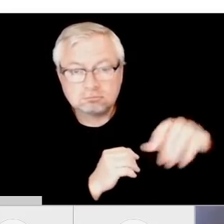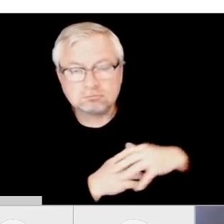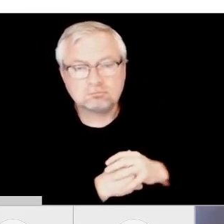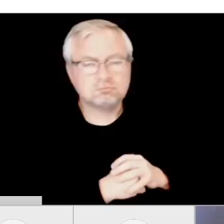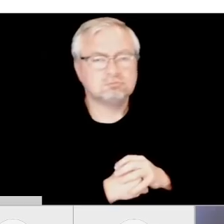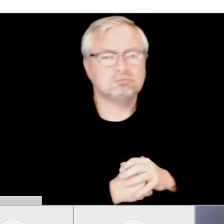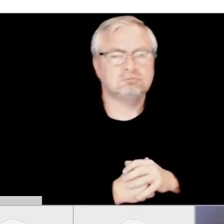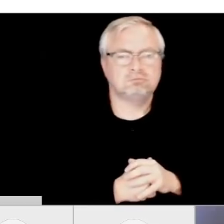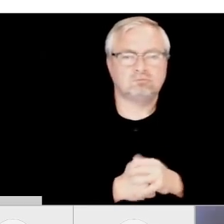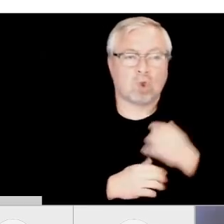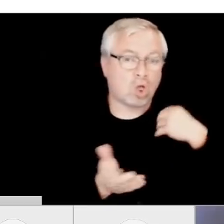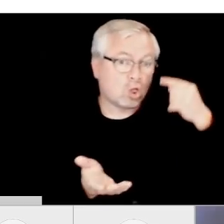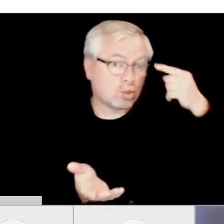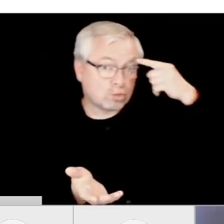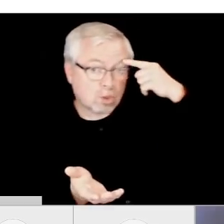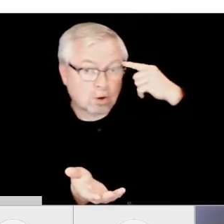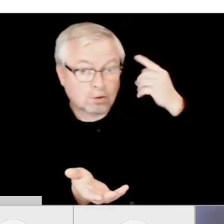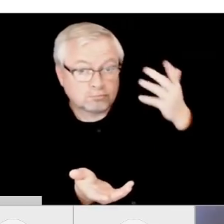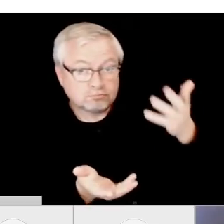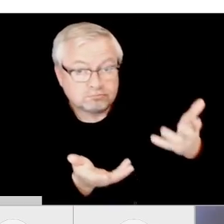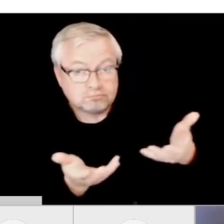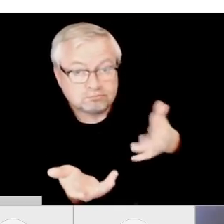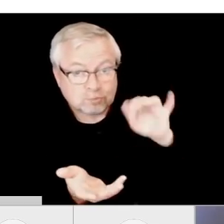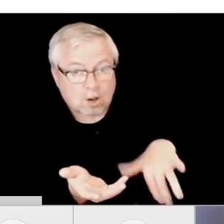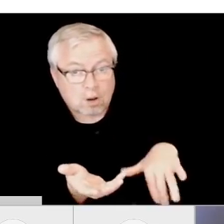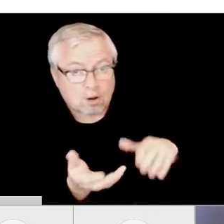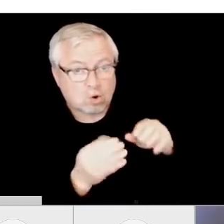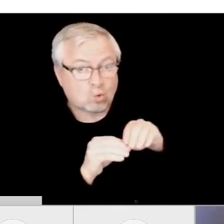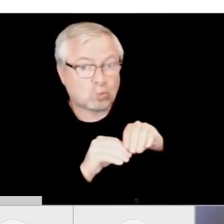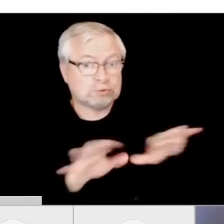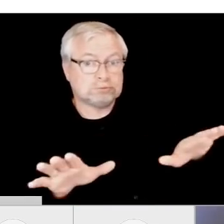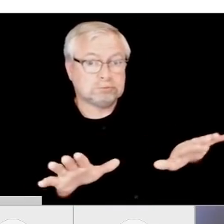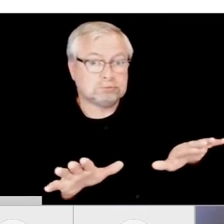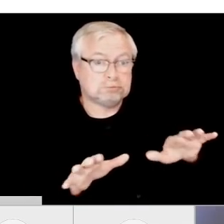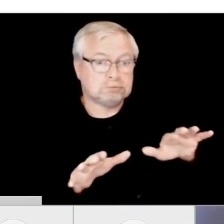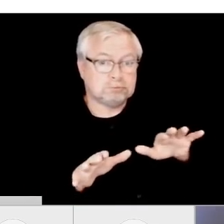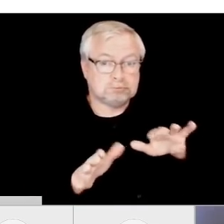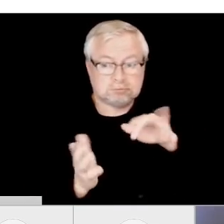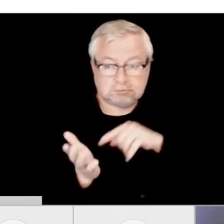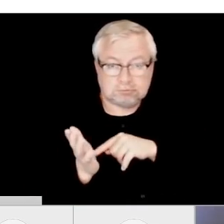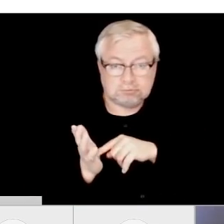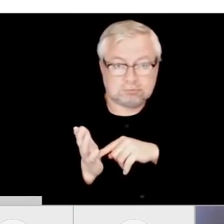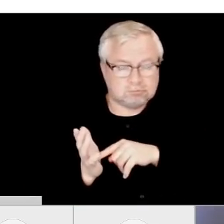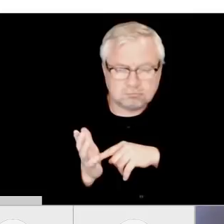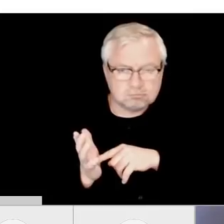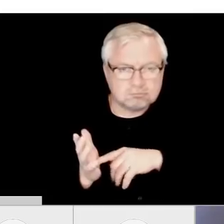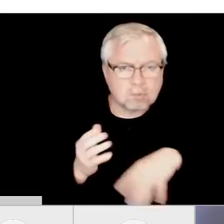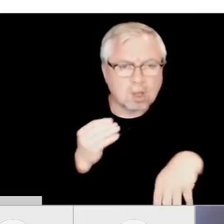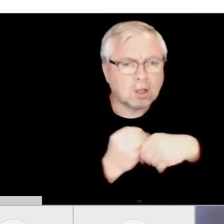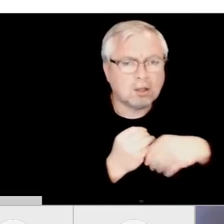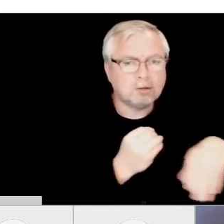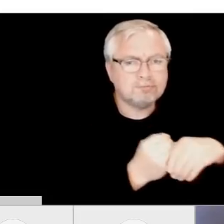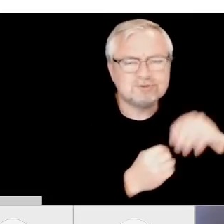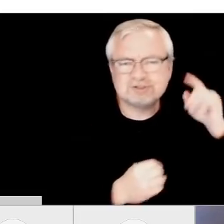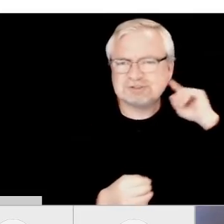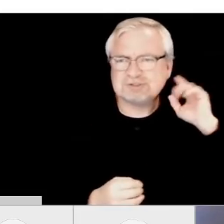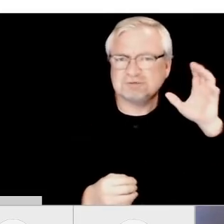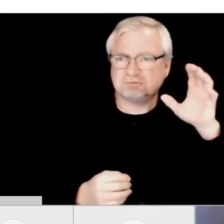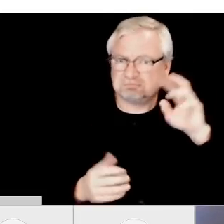I think that release sort of added some credible questions to the last model.